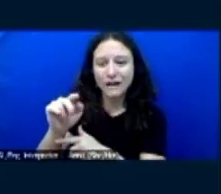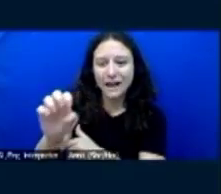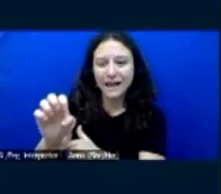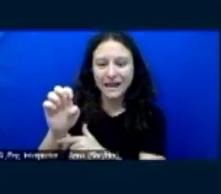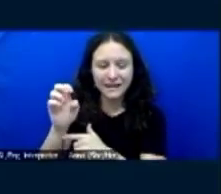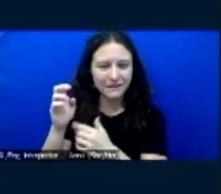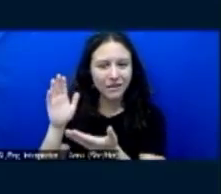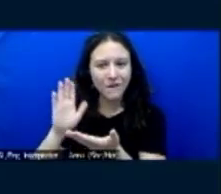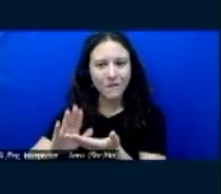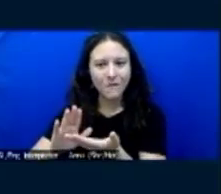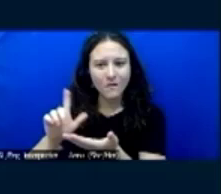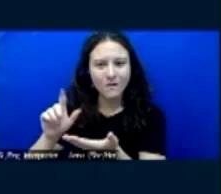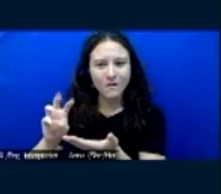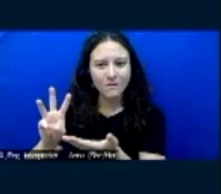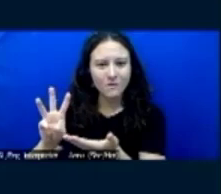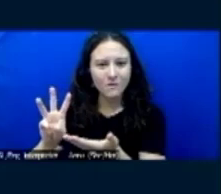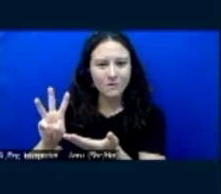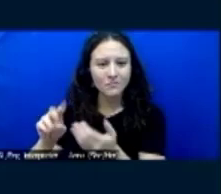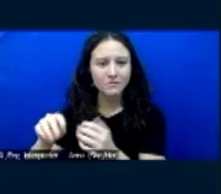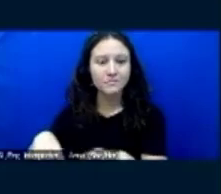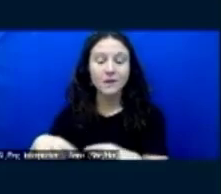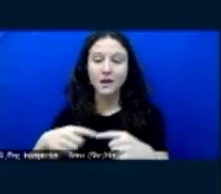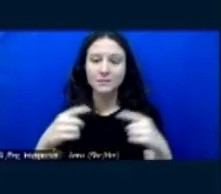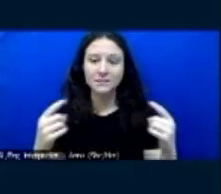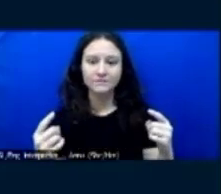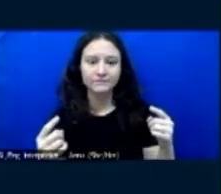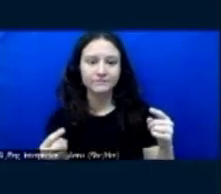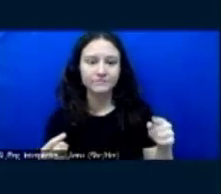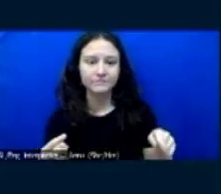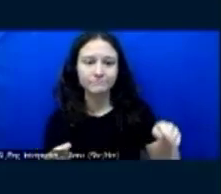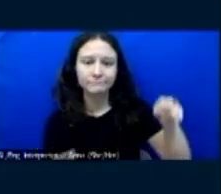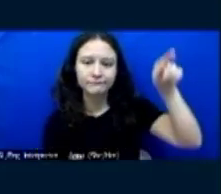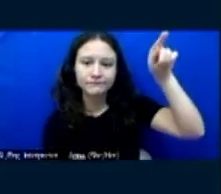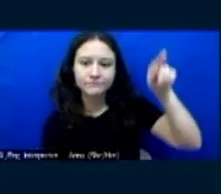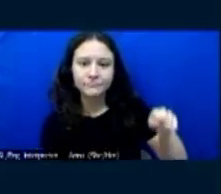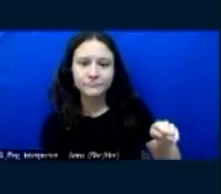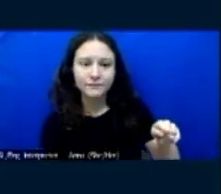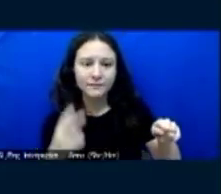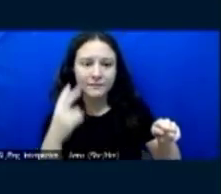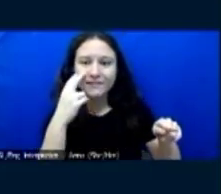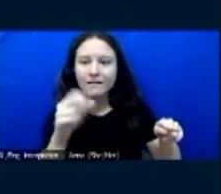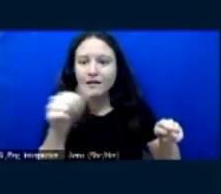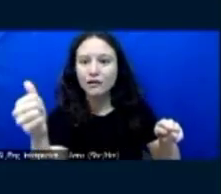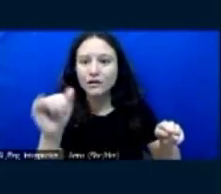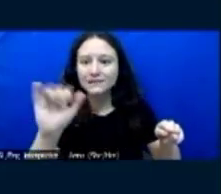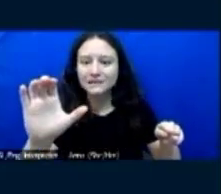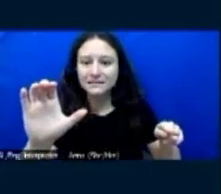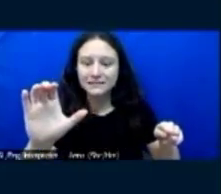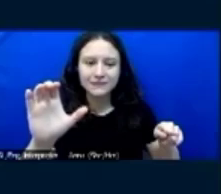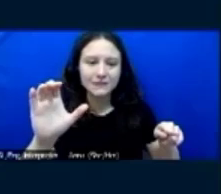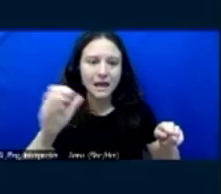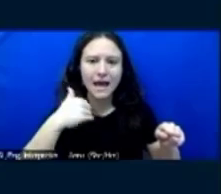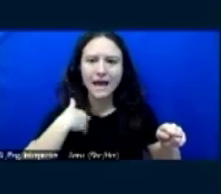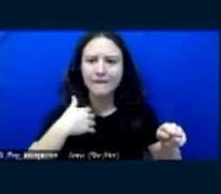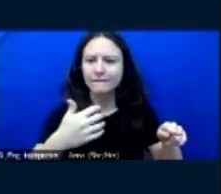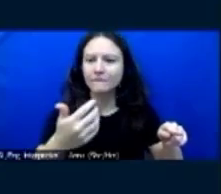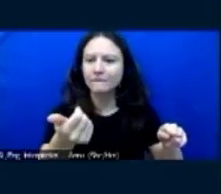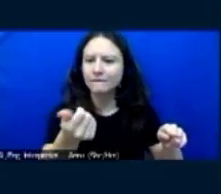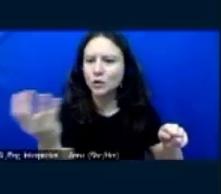And on the other hand, you have other Institutes that get very few applications on these topics